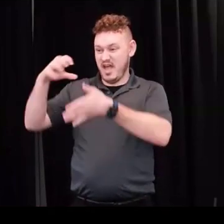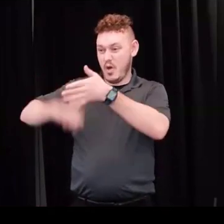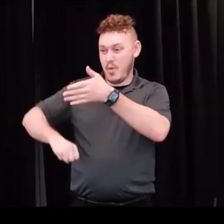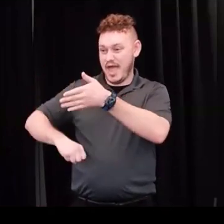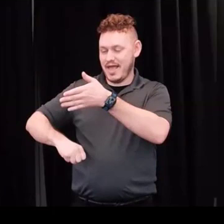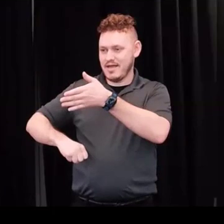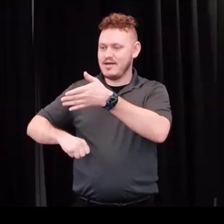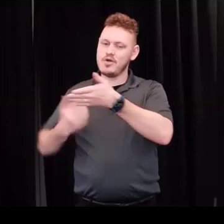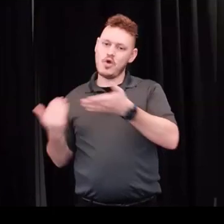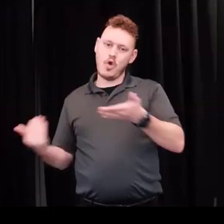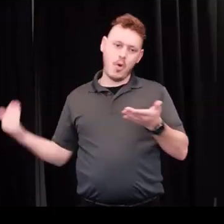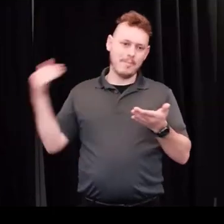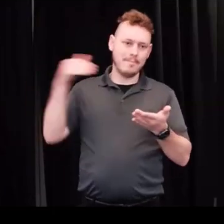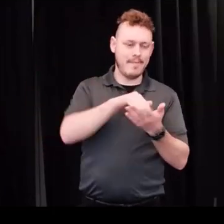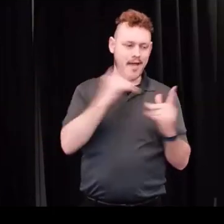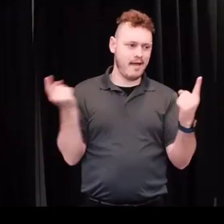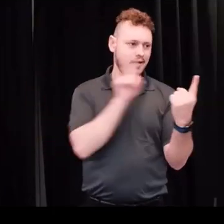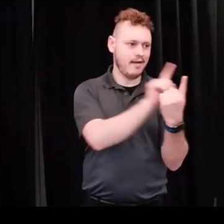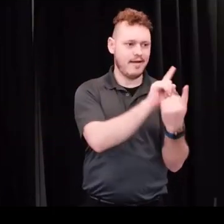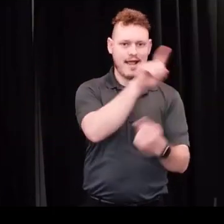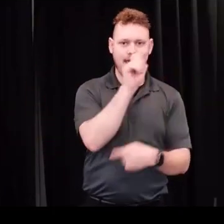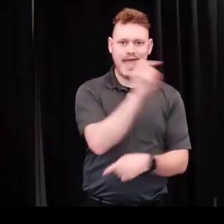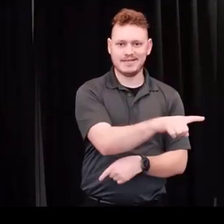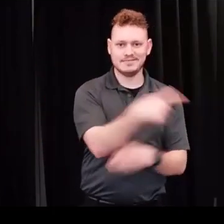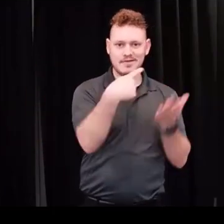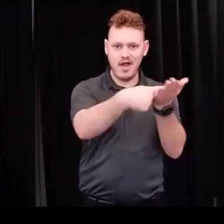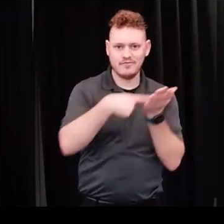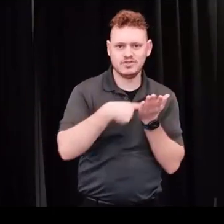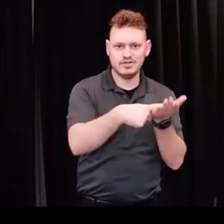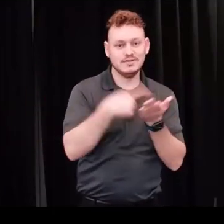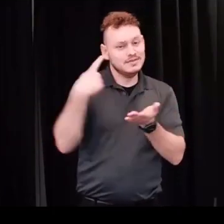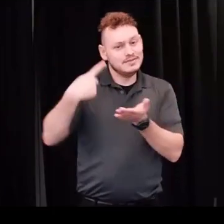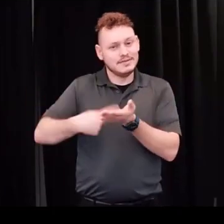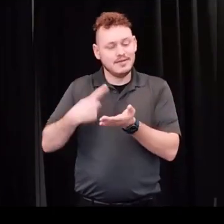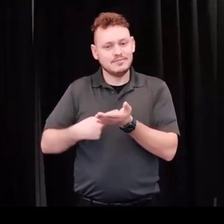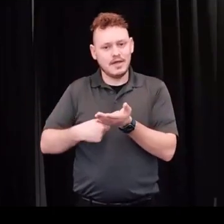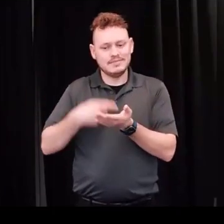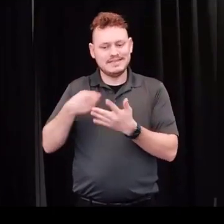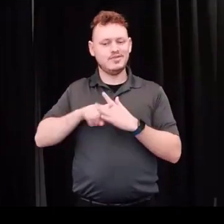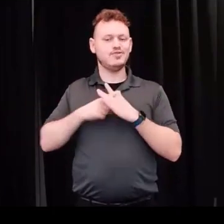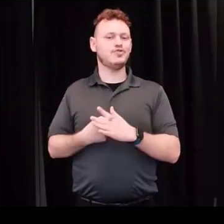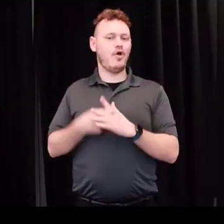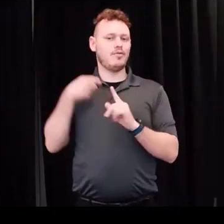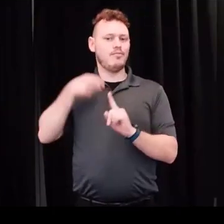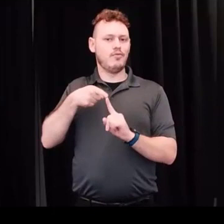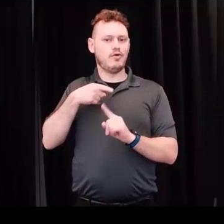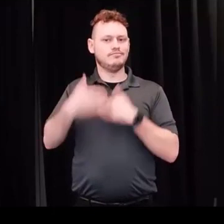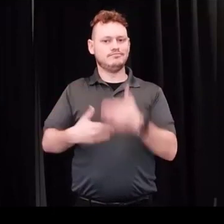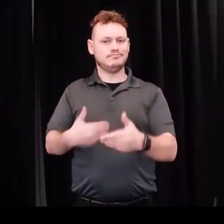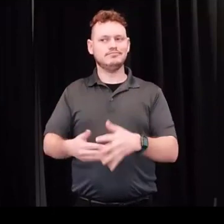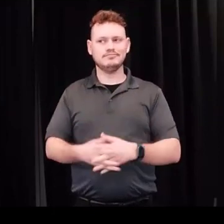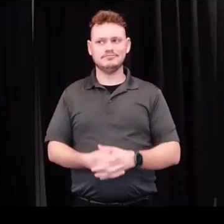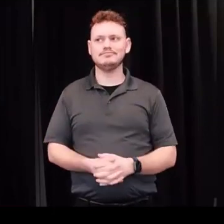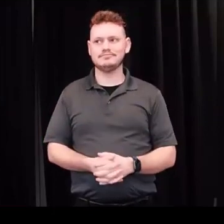ask. Have those conversations. But sometimes this can serve as a starting point for folks.